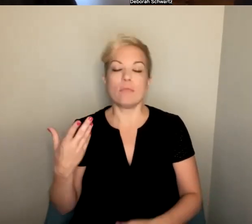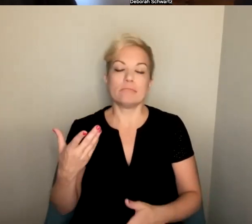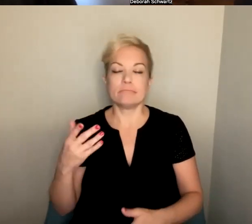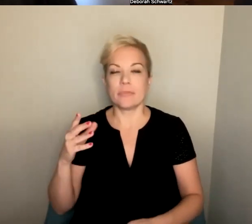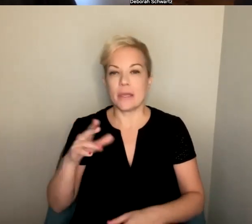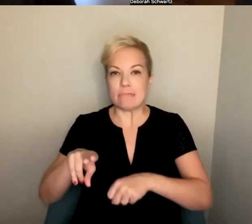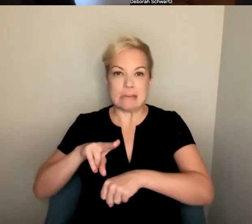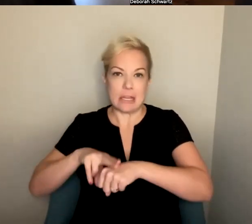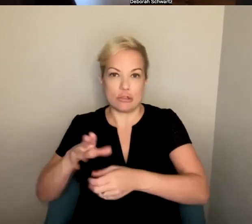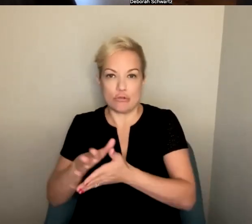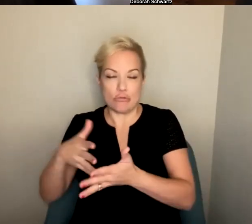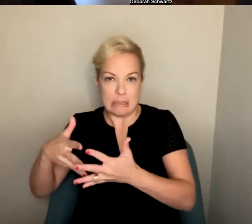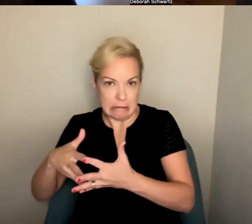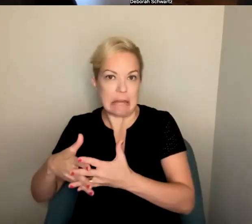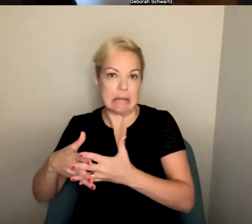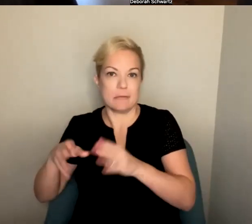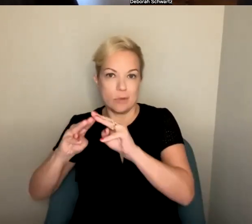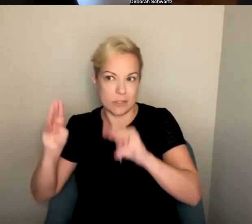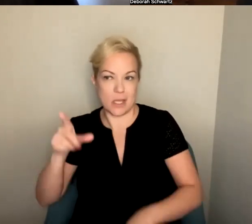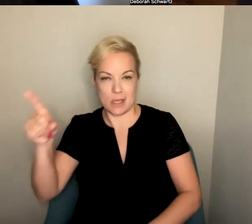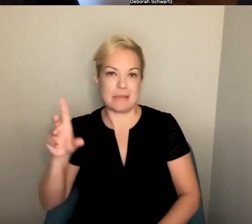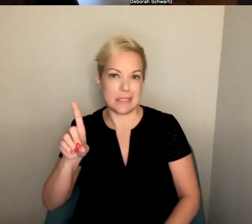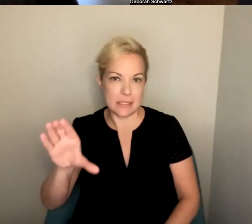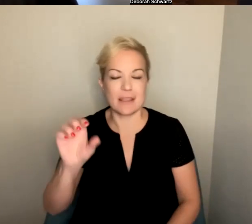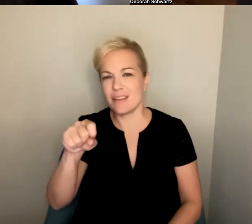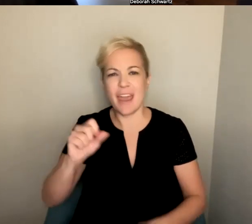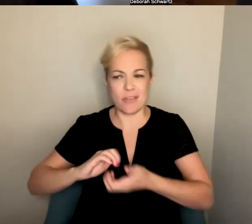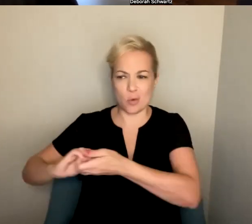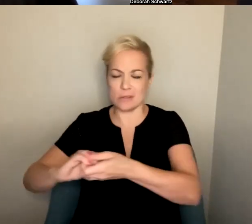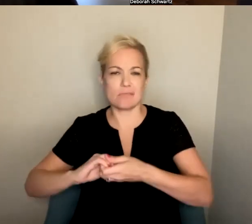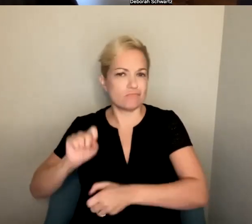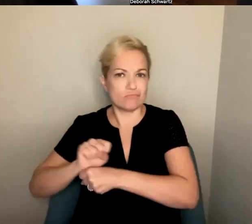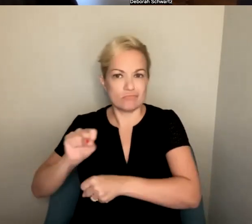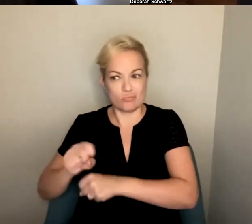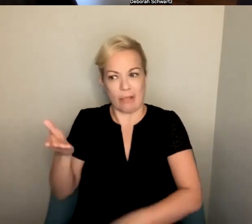of collaborative work done. You know, we've got a number of curators and and people that